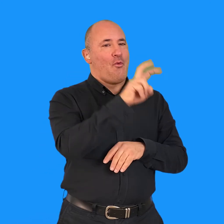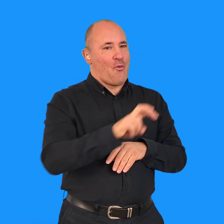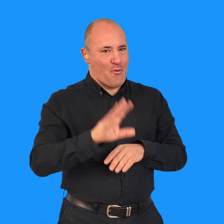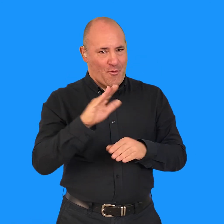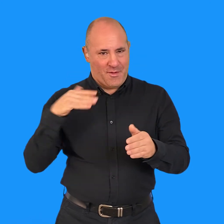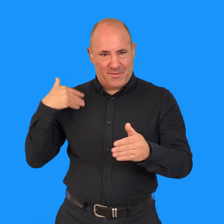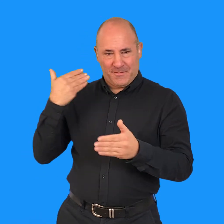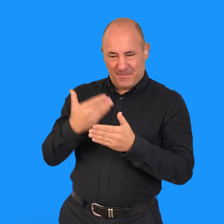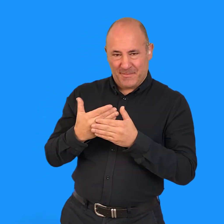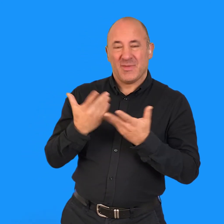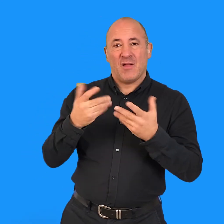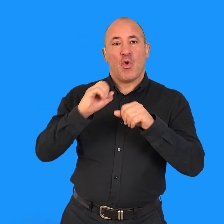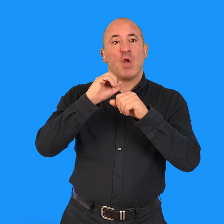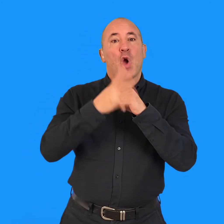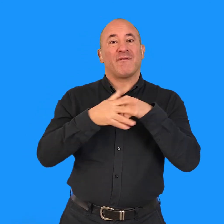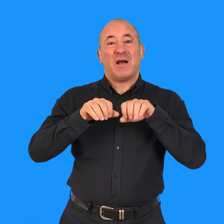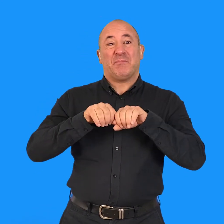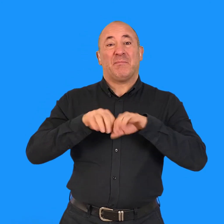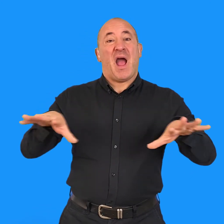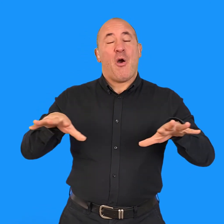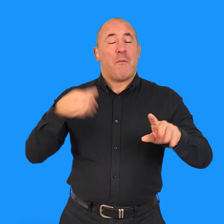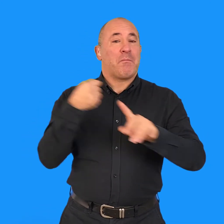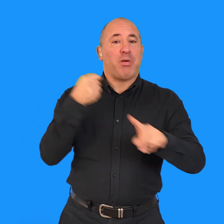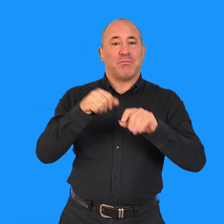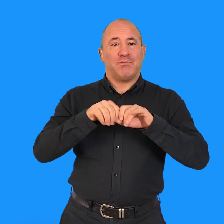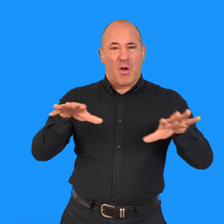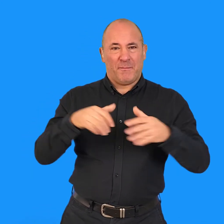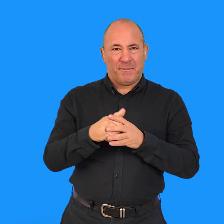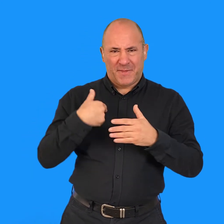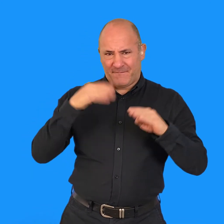that was touring across the UK. And then when the pandemic hit,